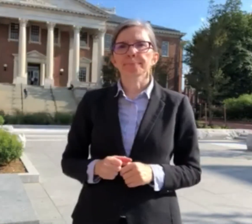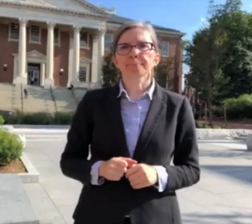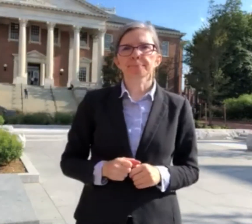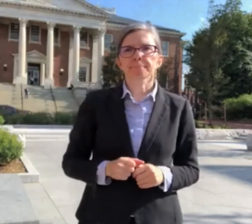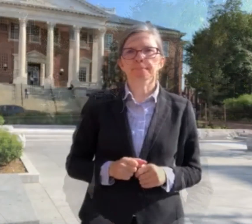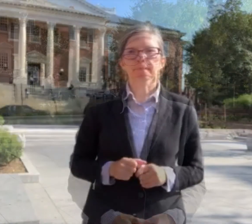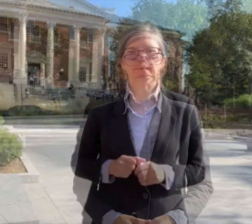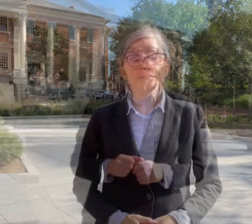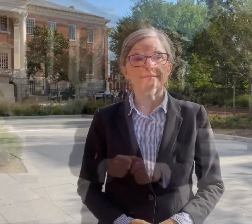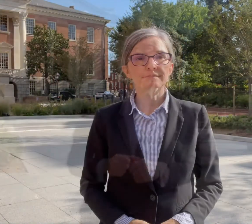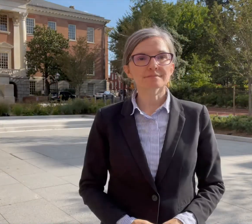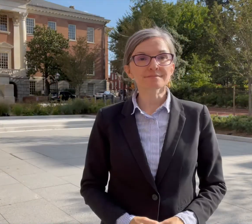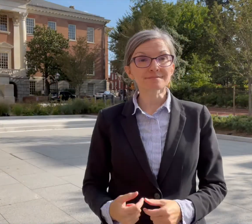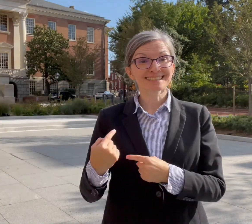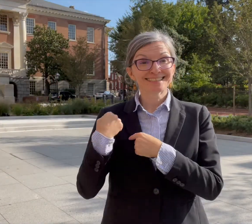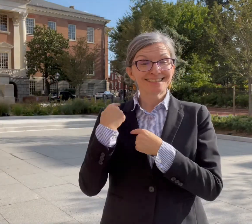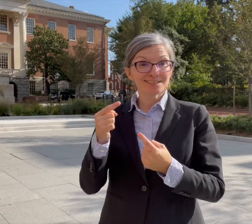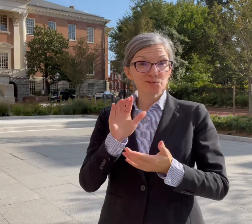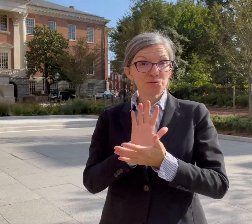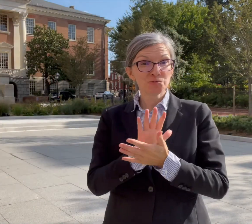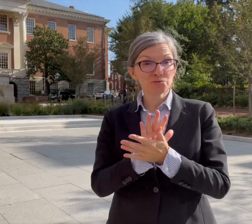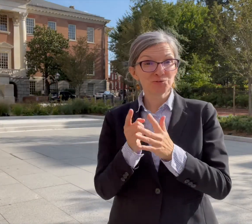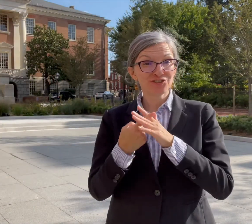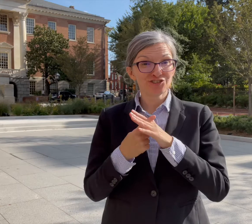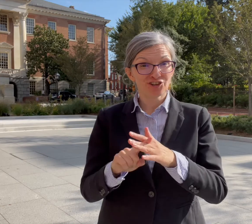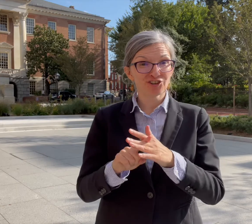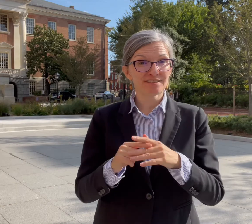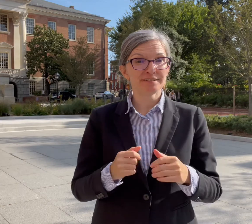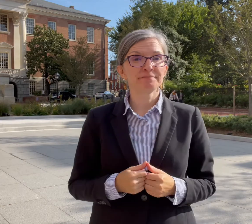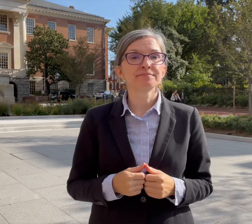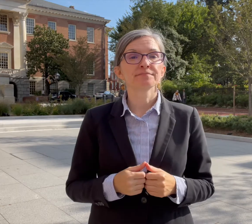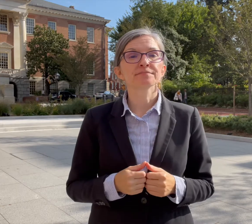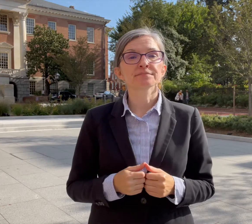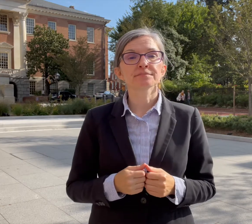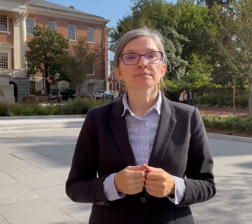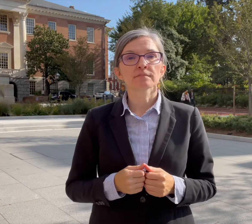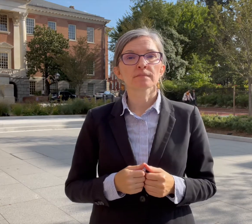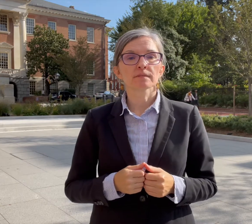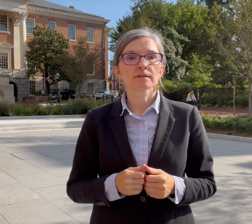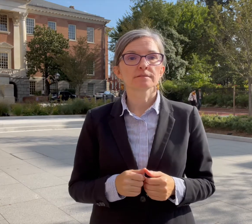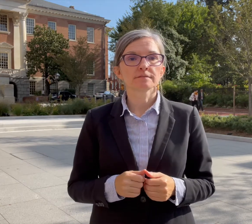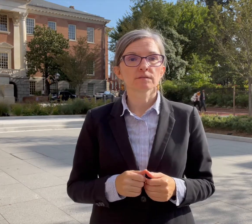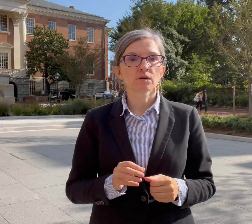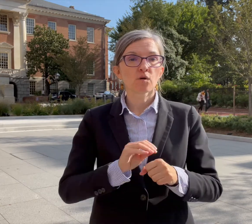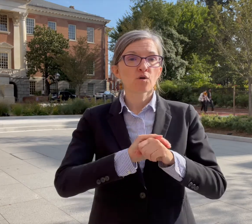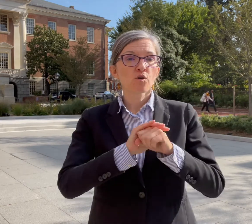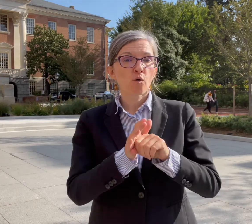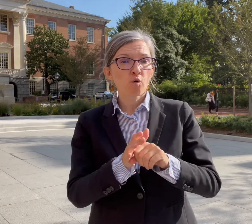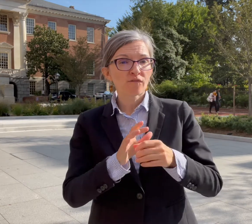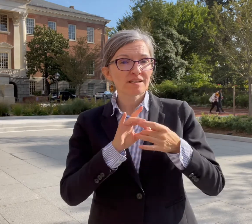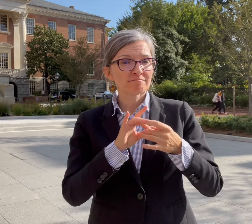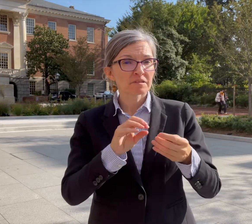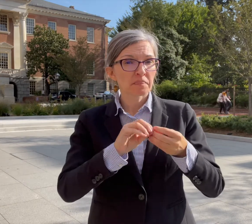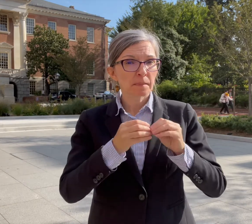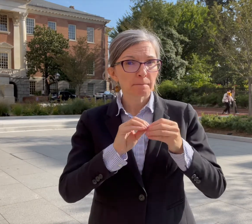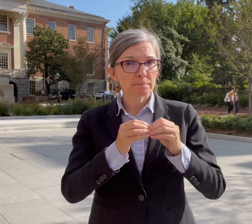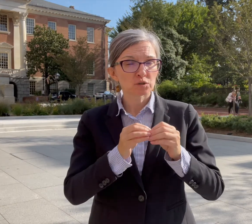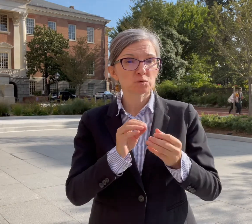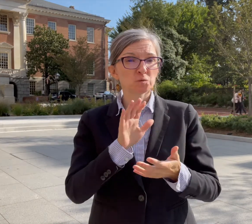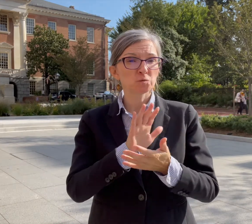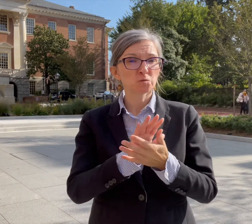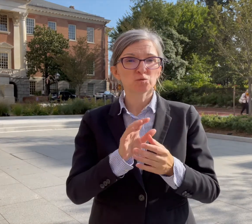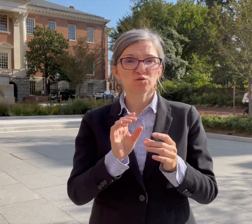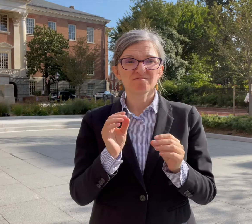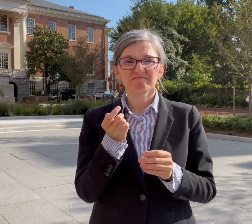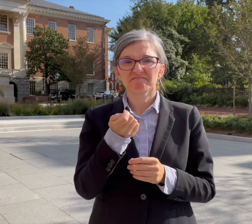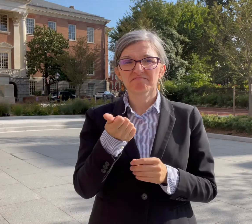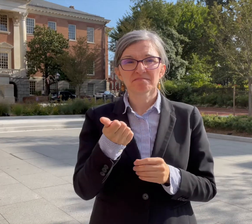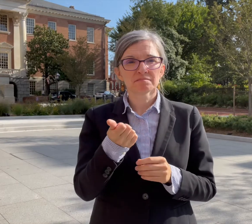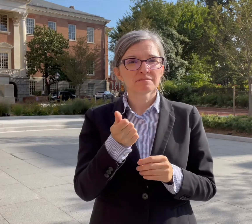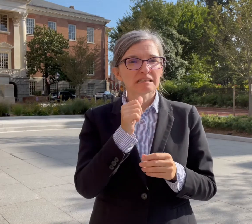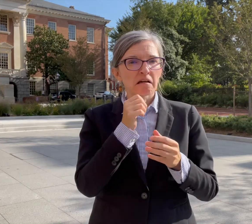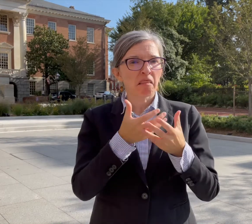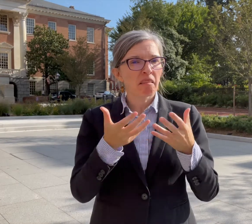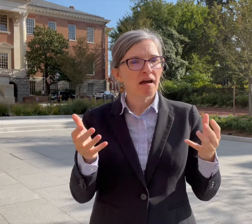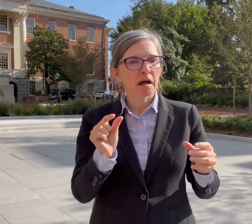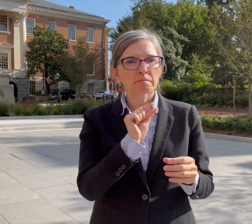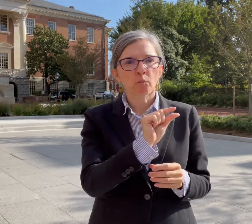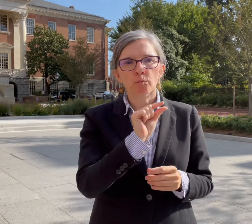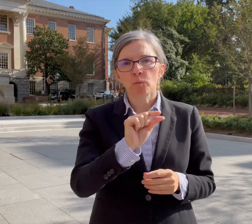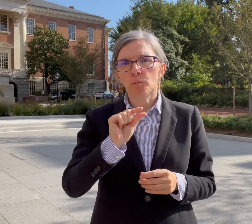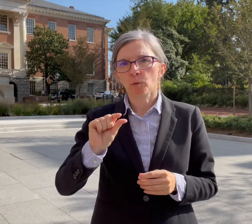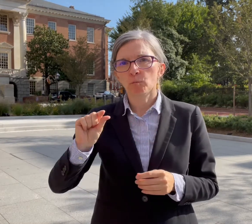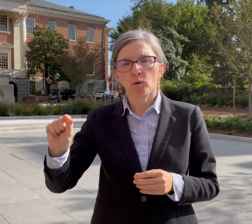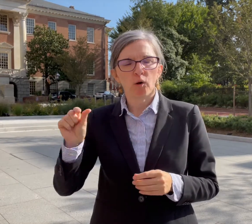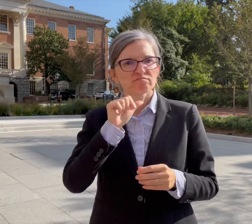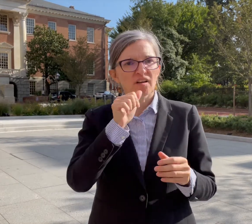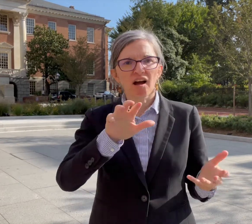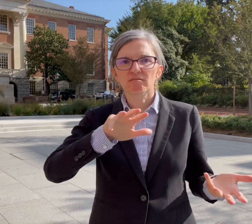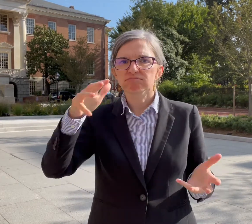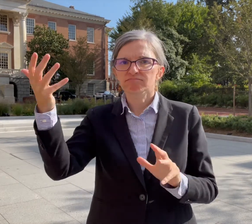Since school year began - no surge statewide, cases in schools small fraction of overall